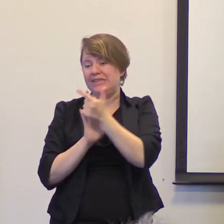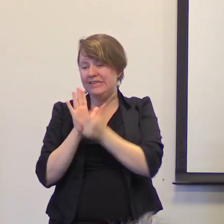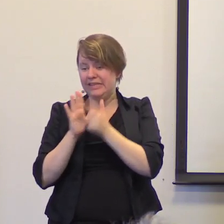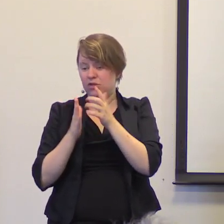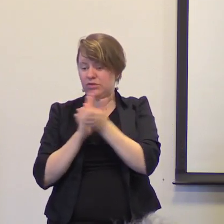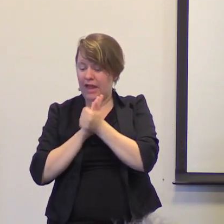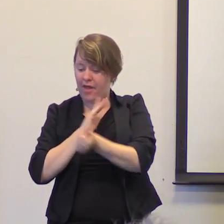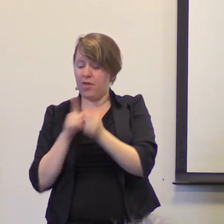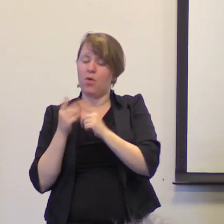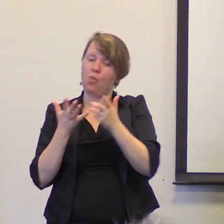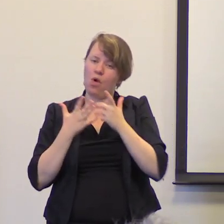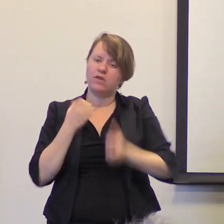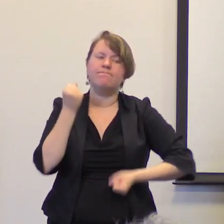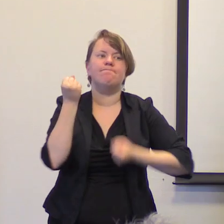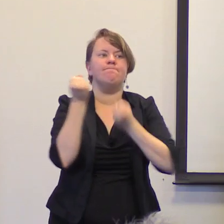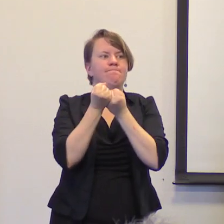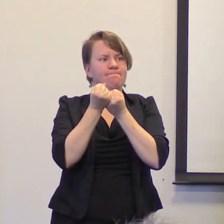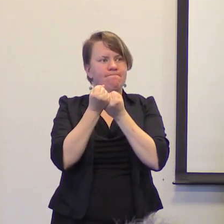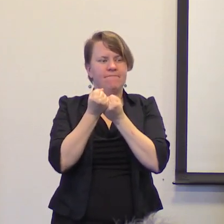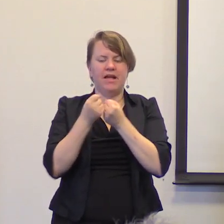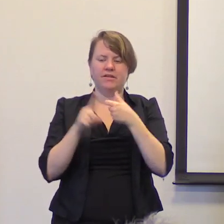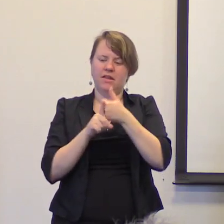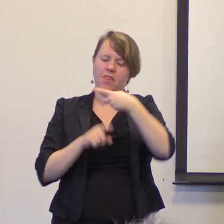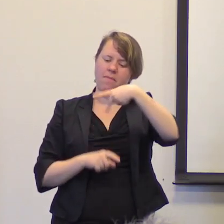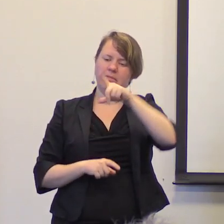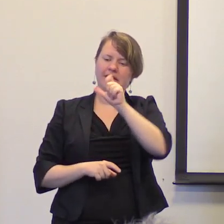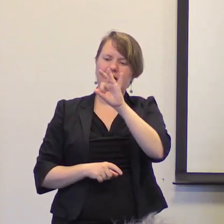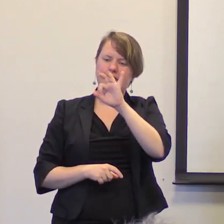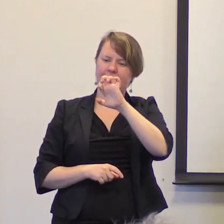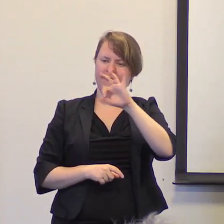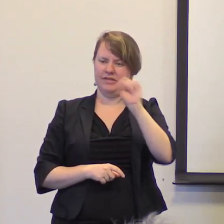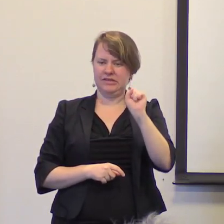for wanting to stand up as the plaintiffs in the lawsuit.